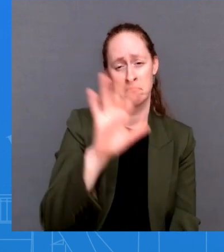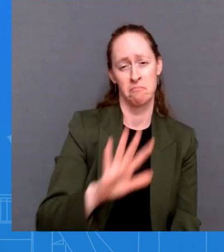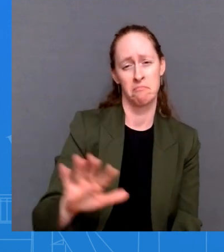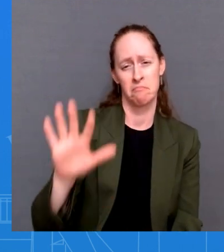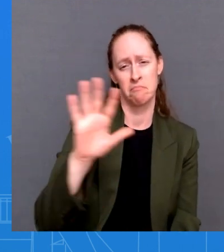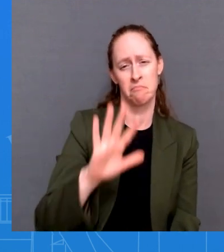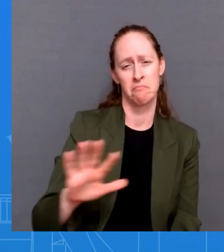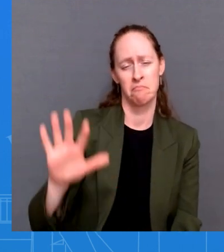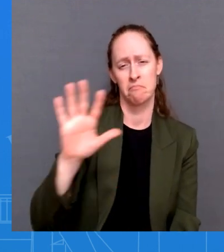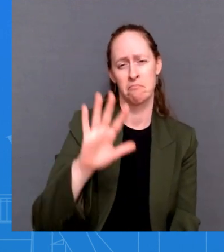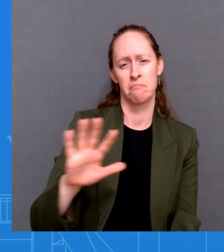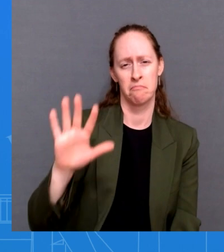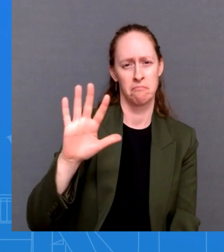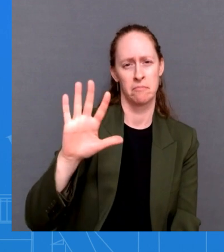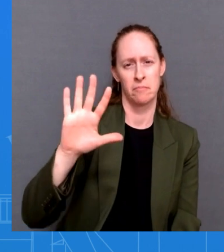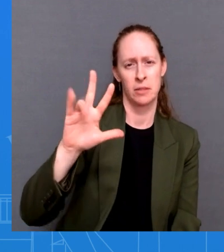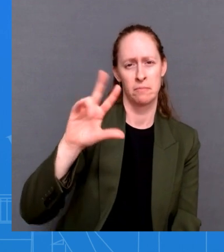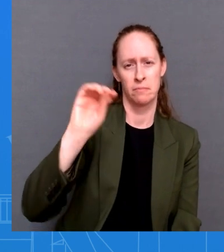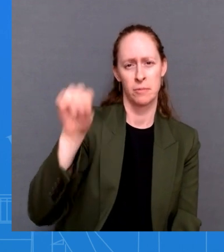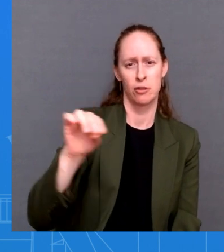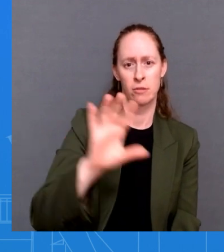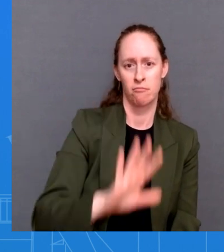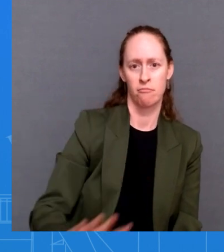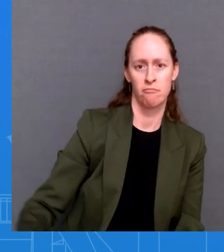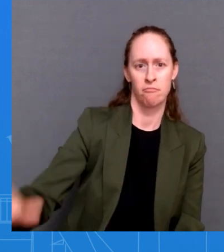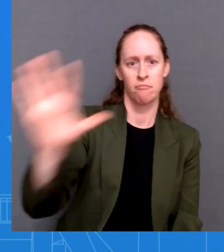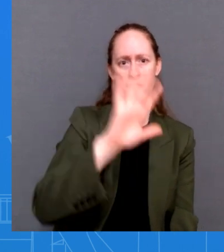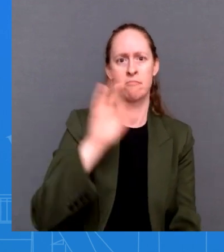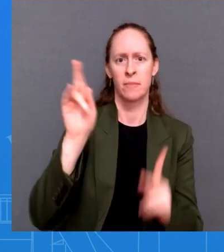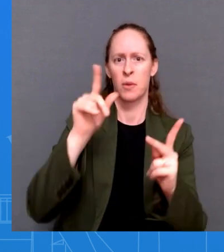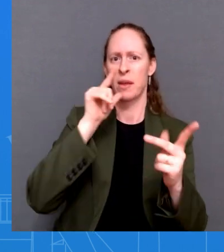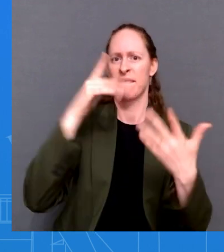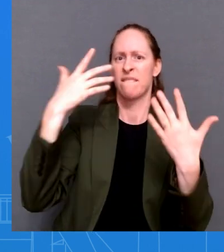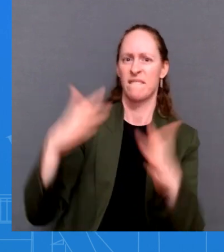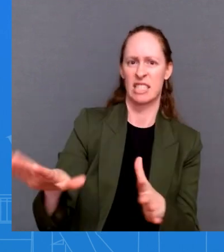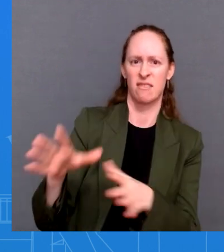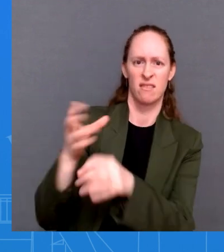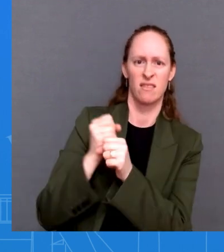92 percent have been males, and 6 percent of doses have been administered to women.